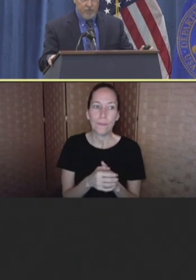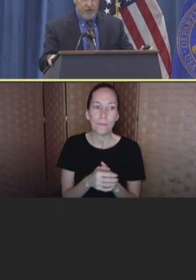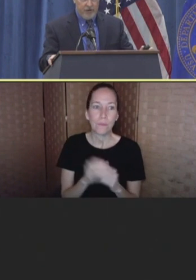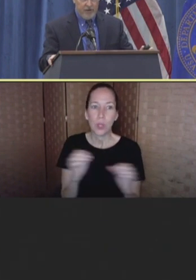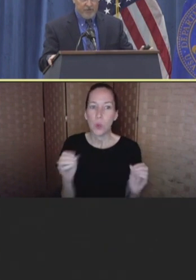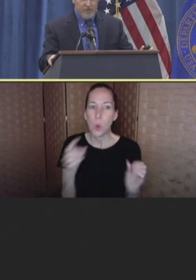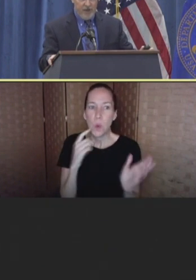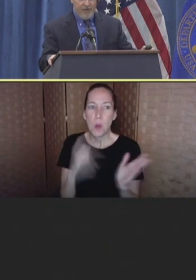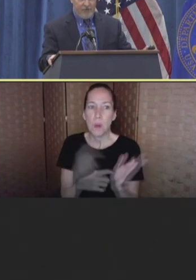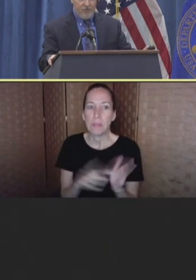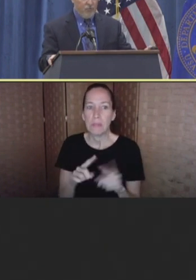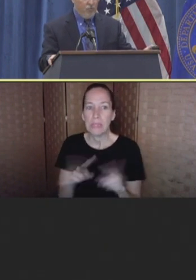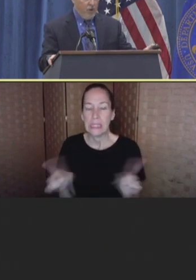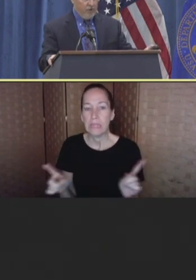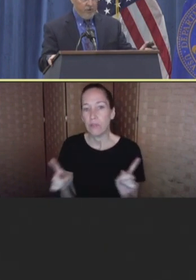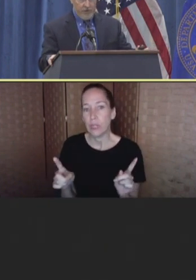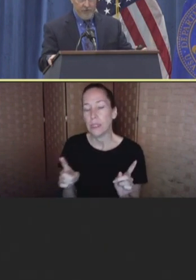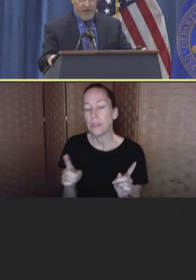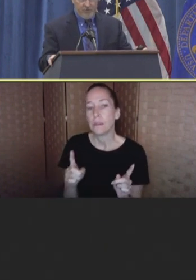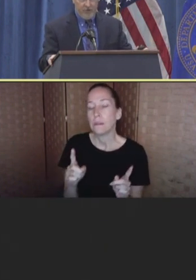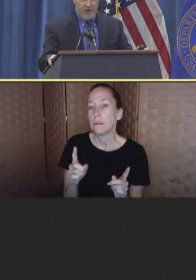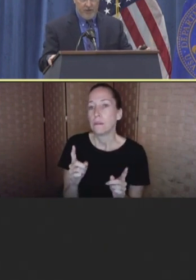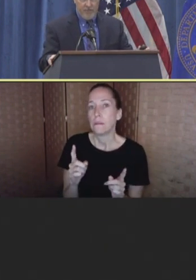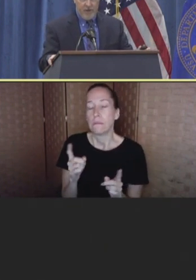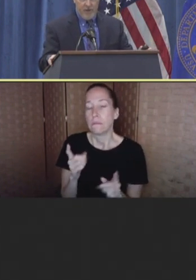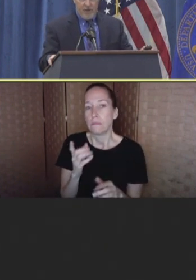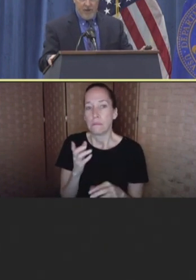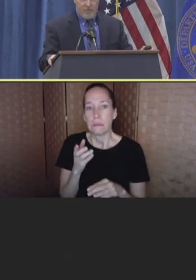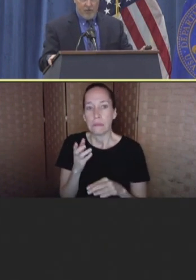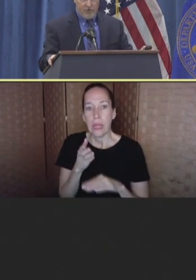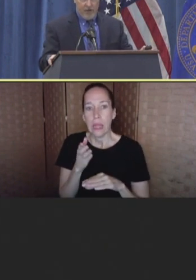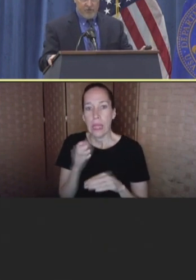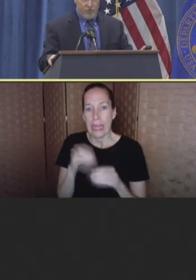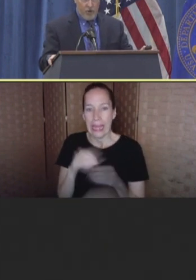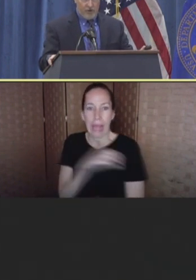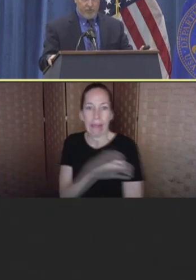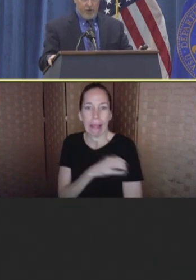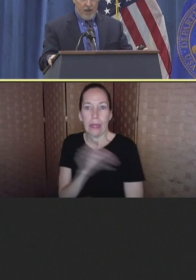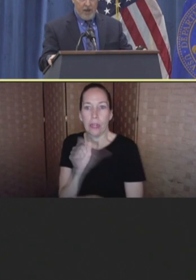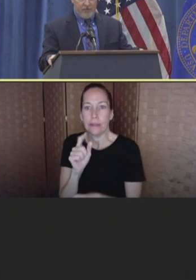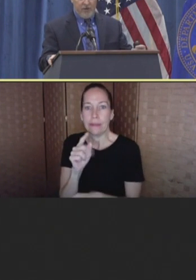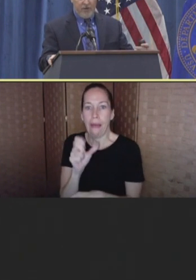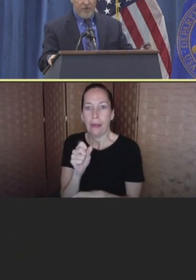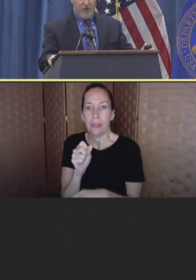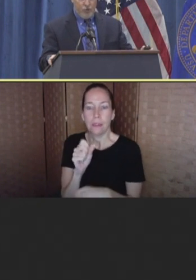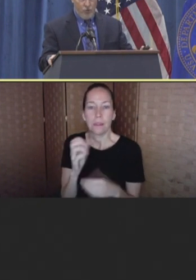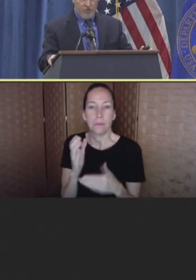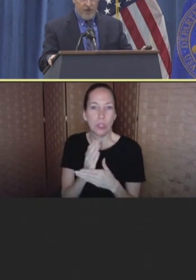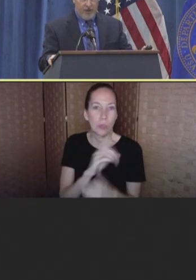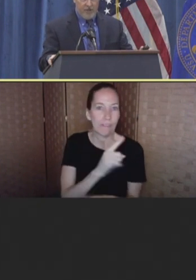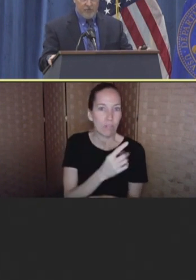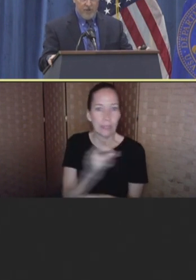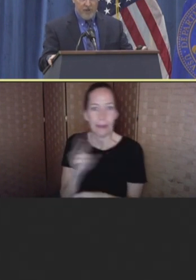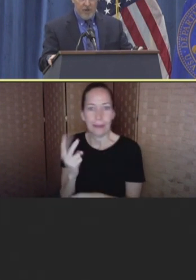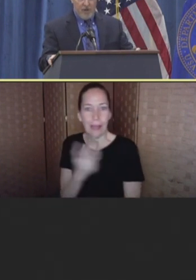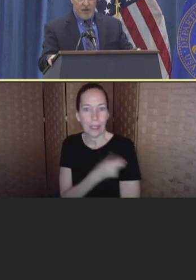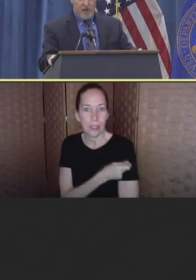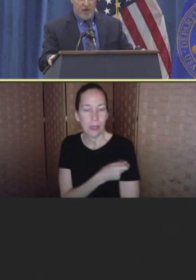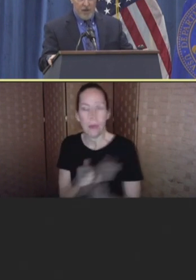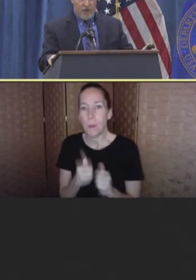cases after one or the other vaccine and most cases were hospitalized and had very short stays.